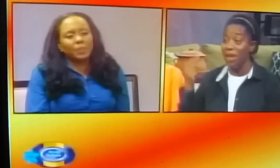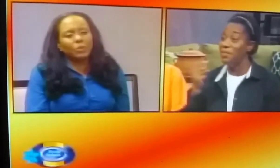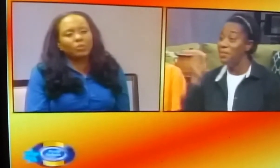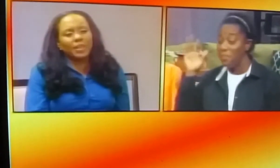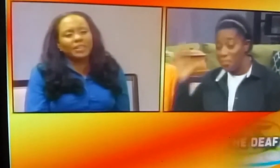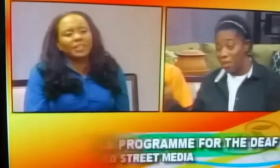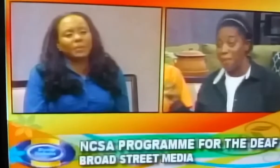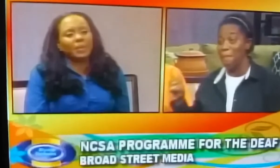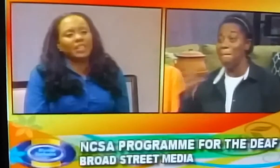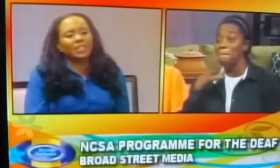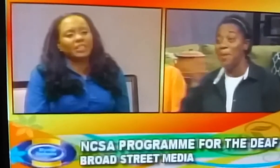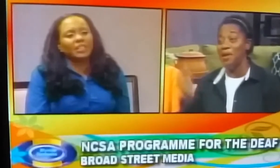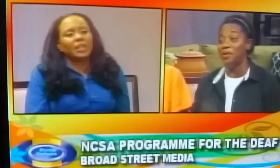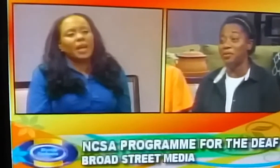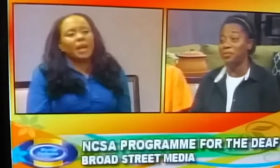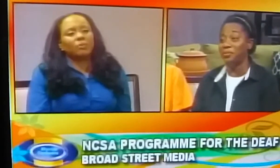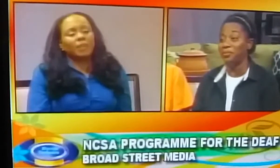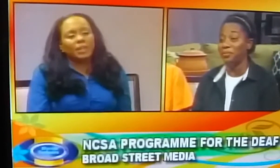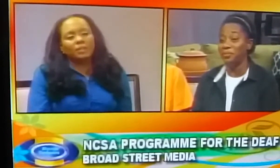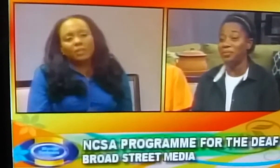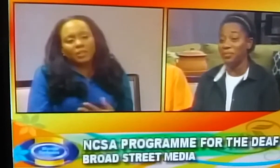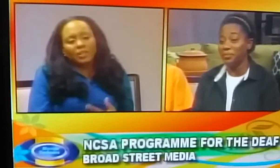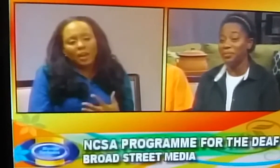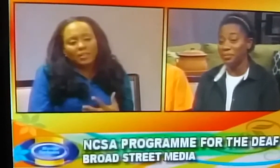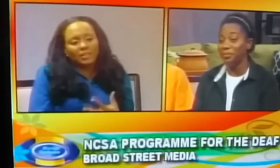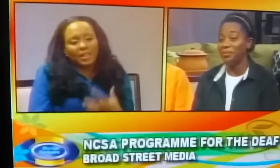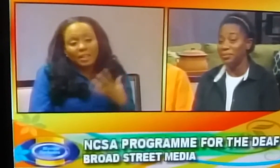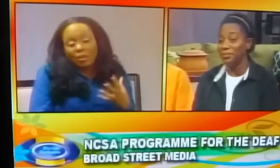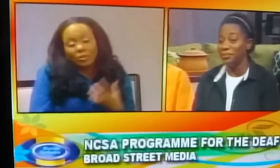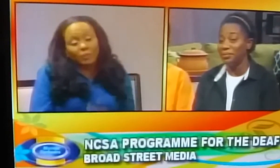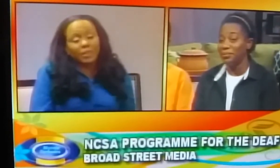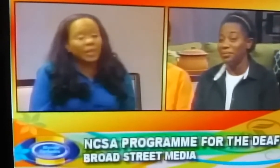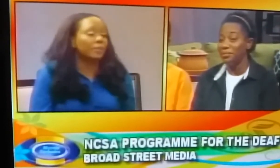people really need to be patient and really learn to understand how to communicate with